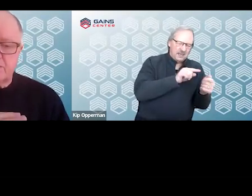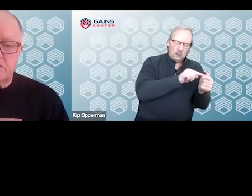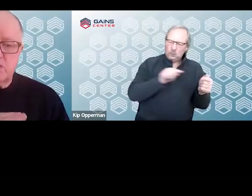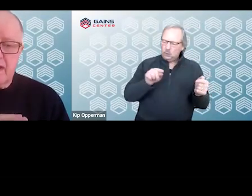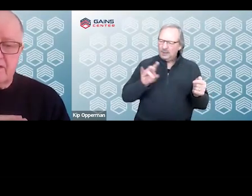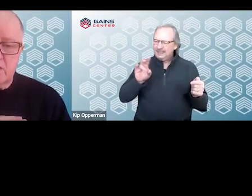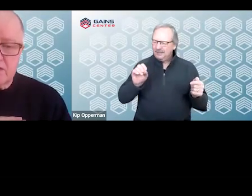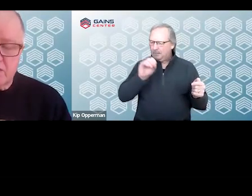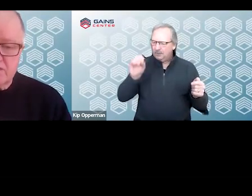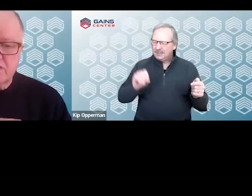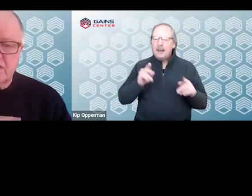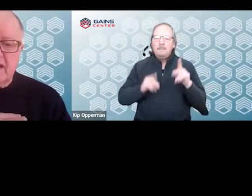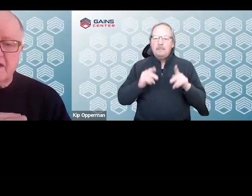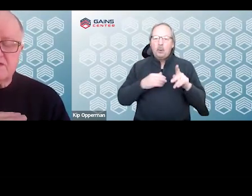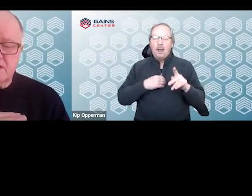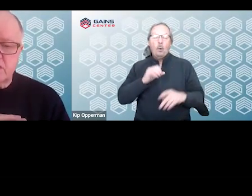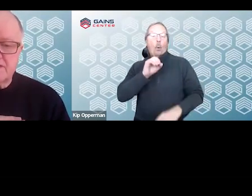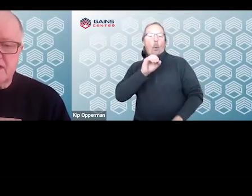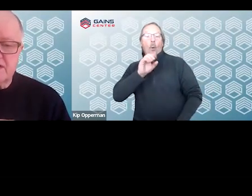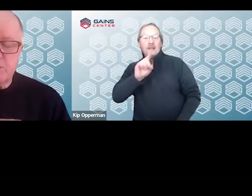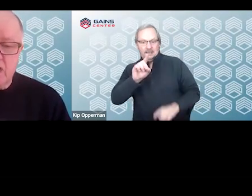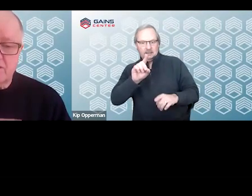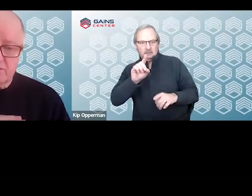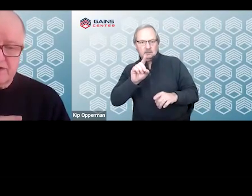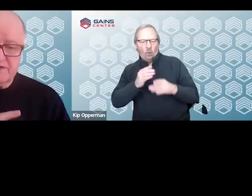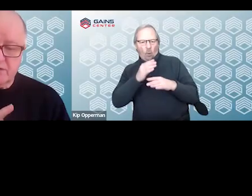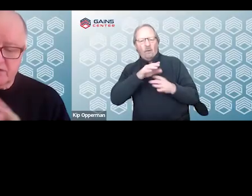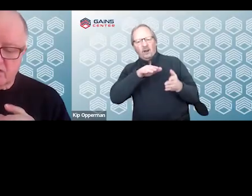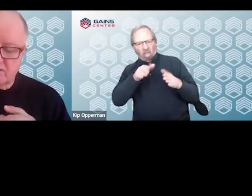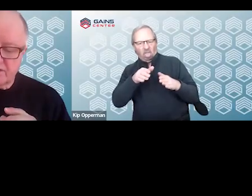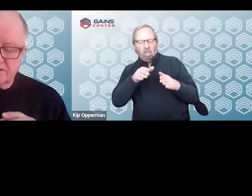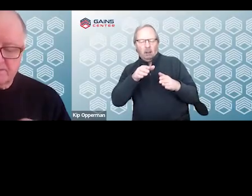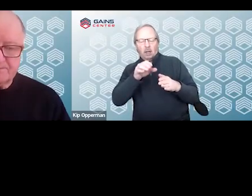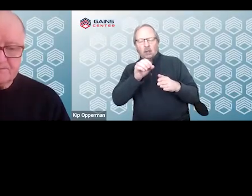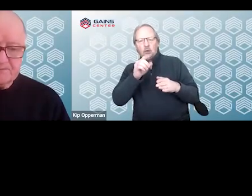of people who have overdose have stimulants as part of the reason for their overdose.